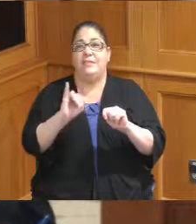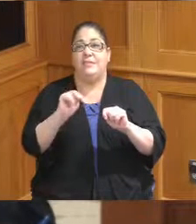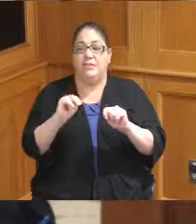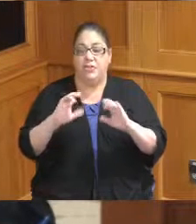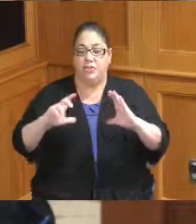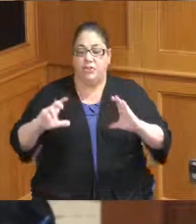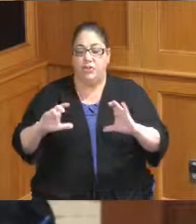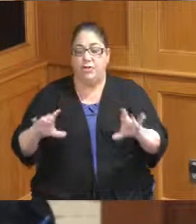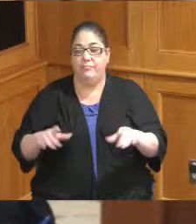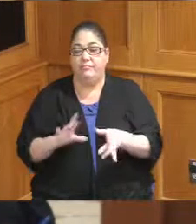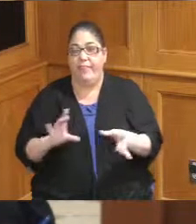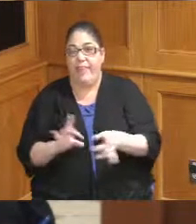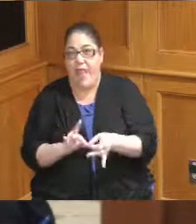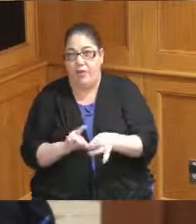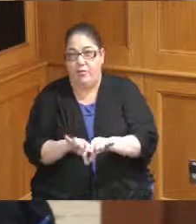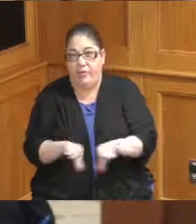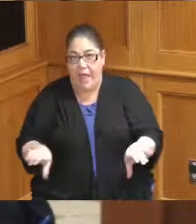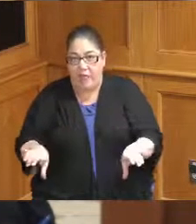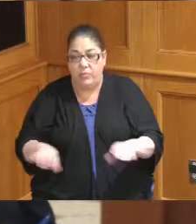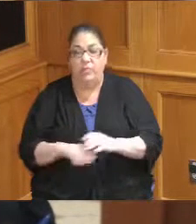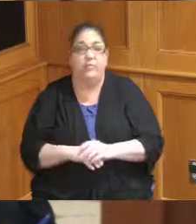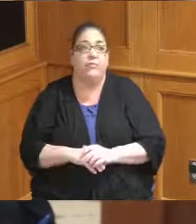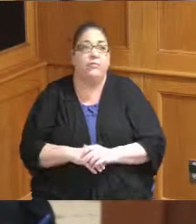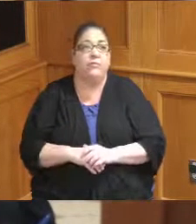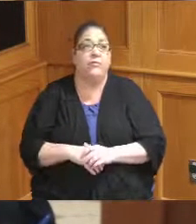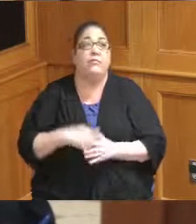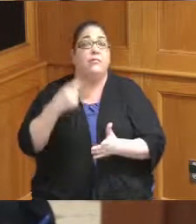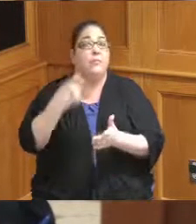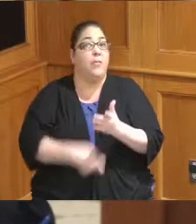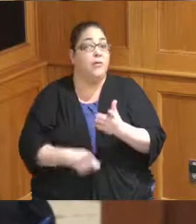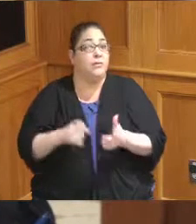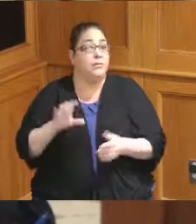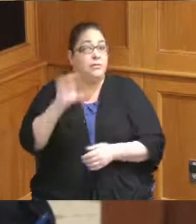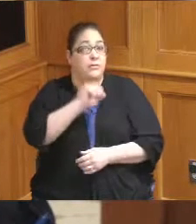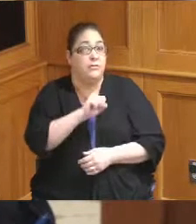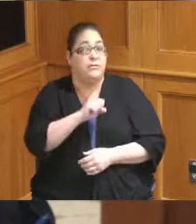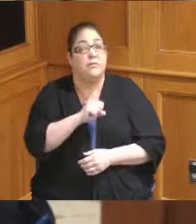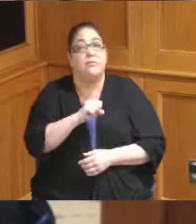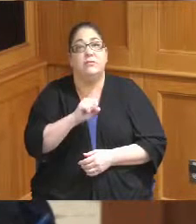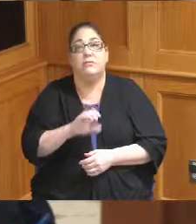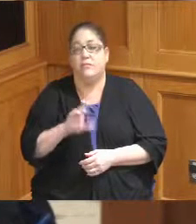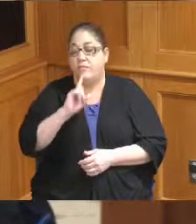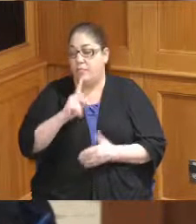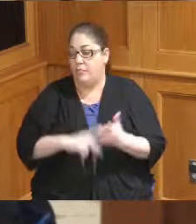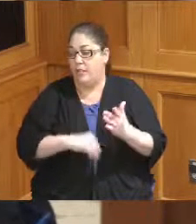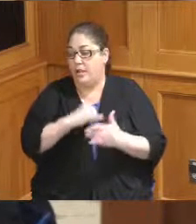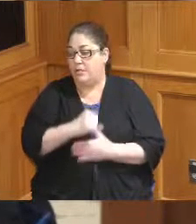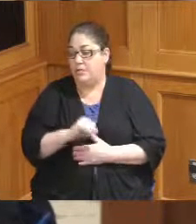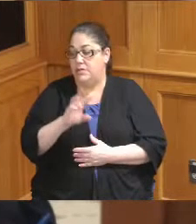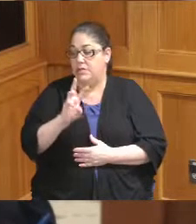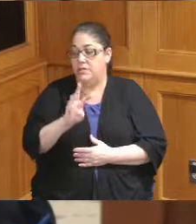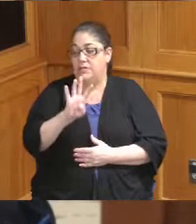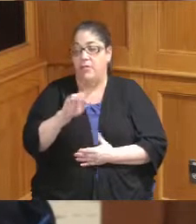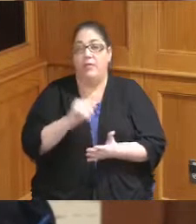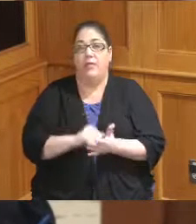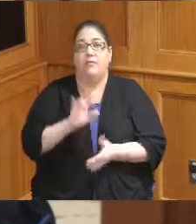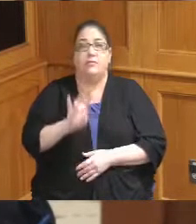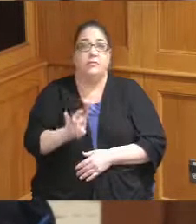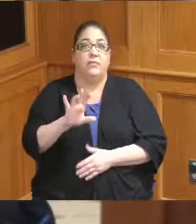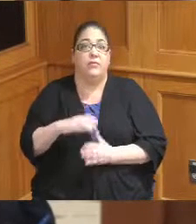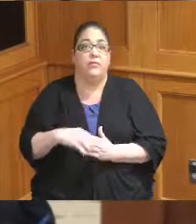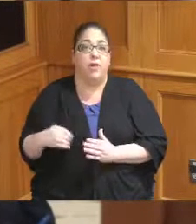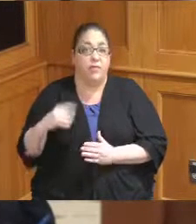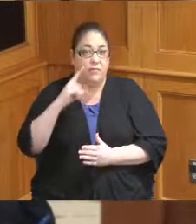importances total estimated cost the estimated cost for this project is 64 700 based upon MSD